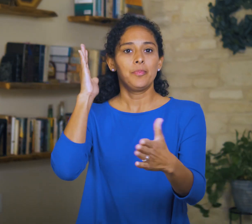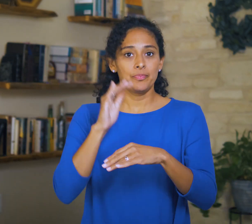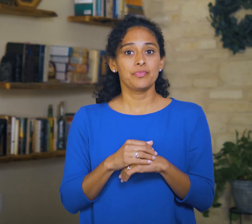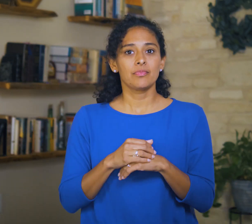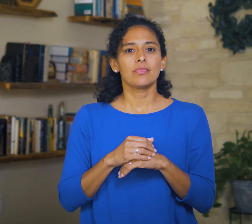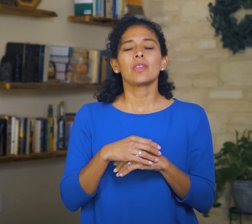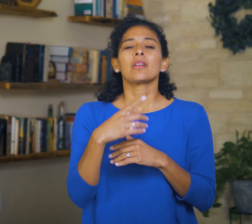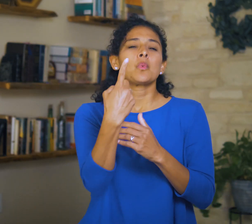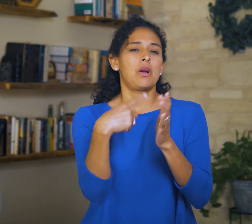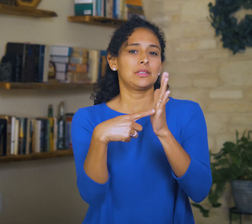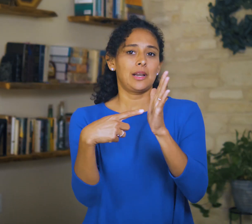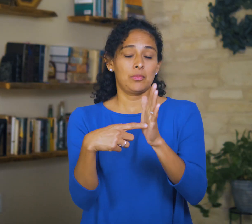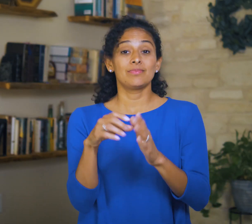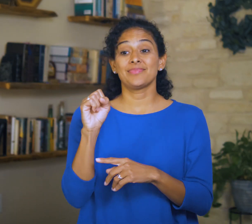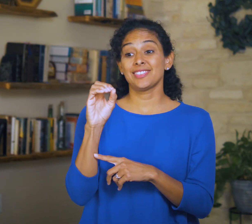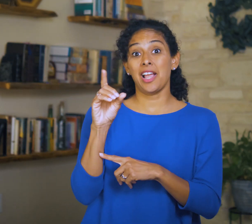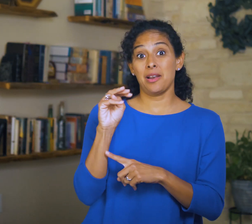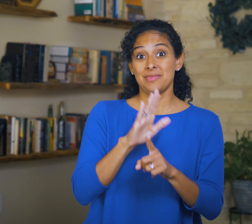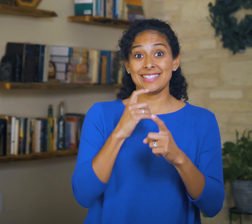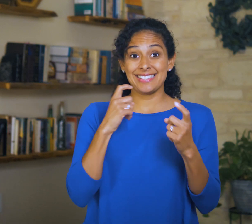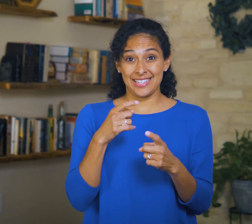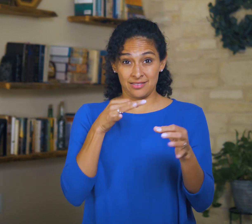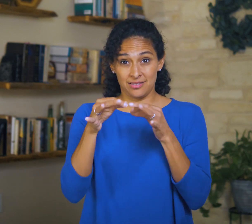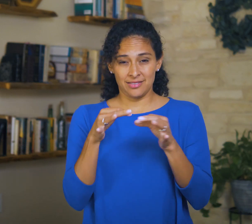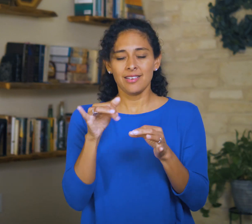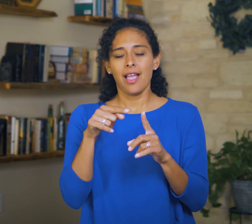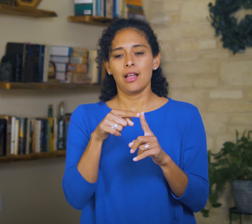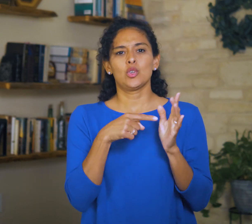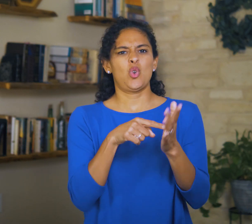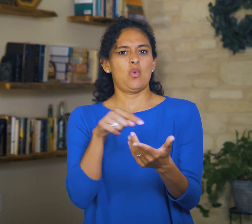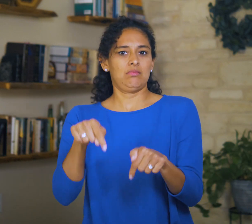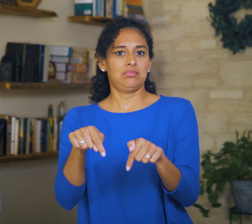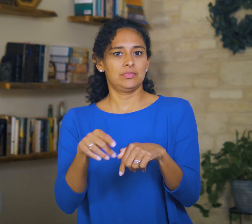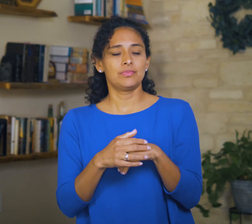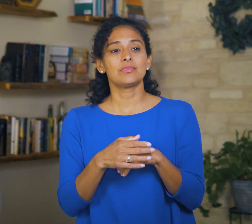Only one manifestation of Sodom’s sin is described, but as always, God goes to the heart of the issue: